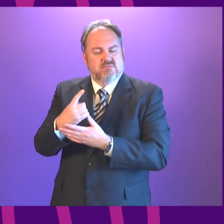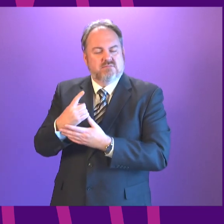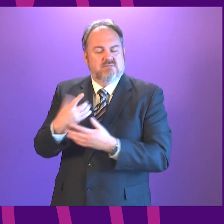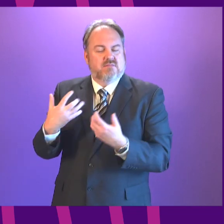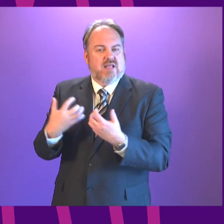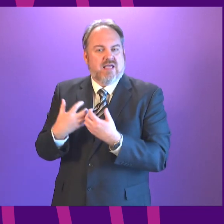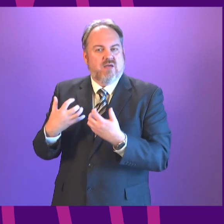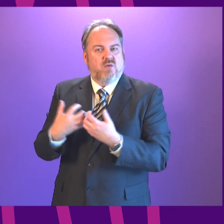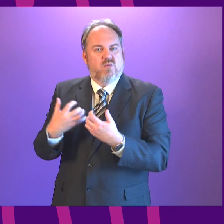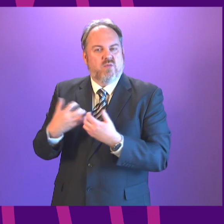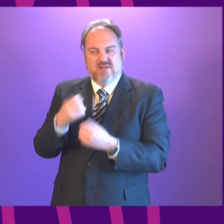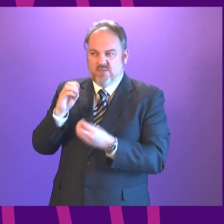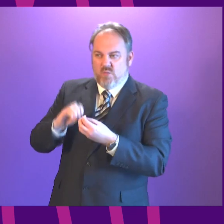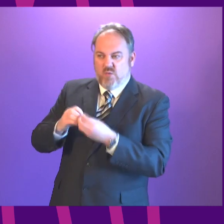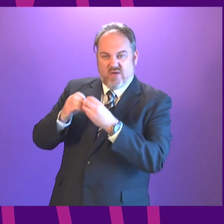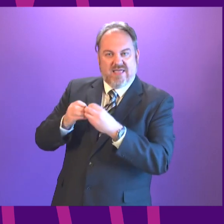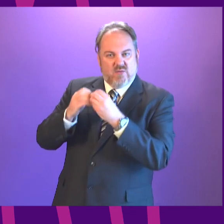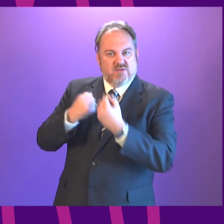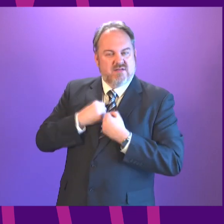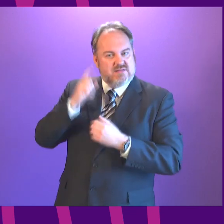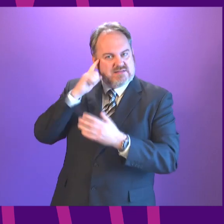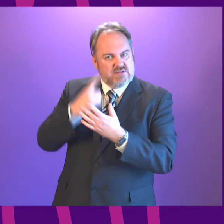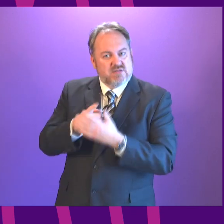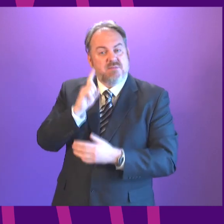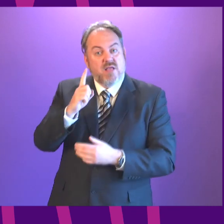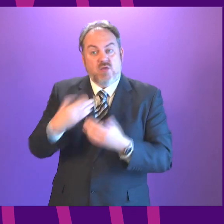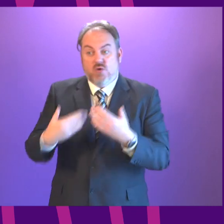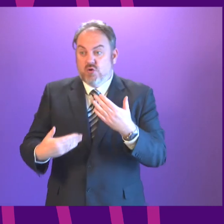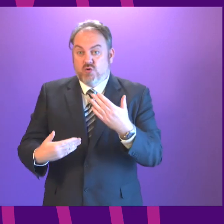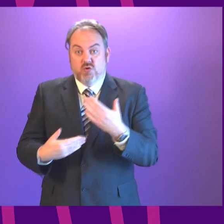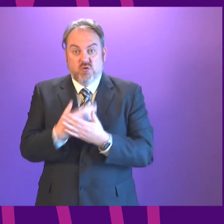of each level. As I have said today, the new development makes it all the more urgent that